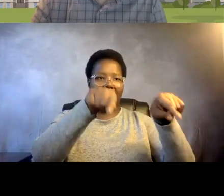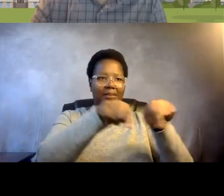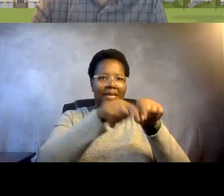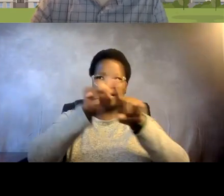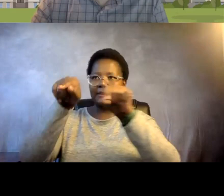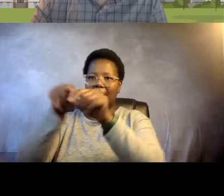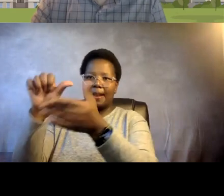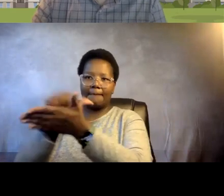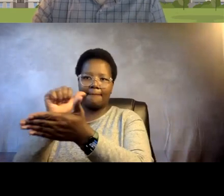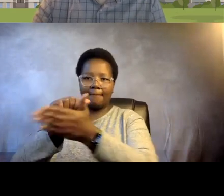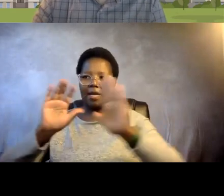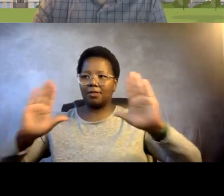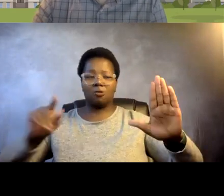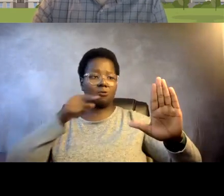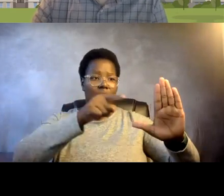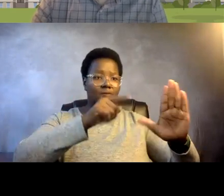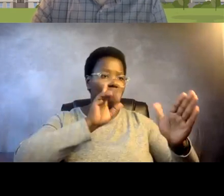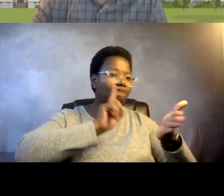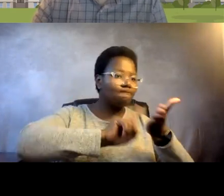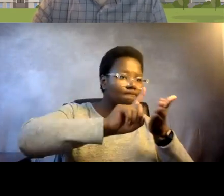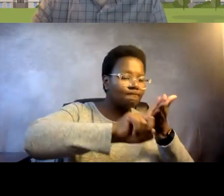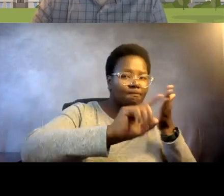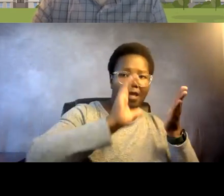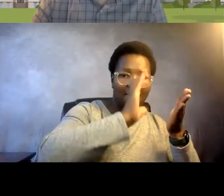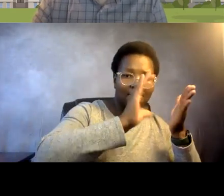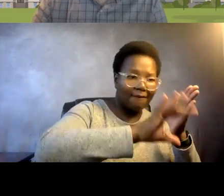discovery page. I might use WAVE, I might use a screen reader, I'm going to kind of figure